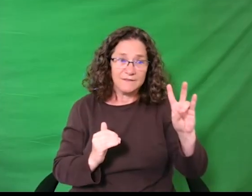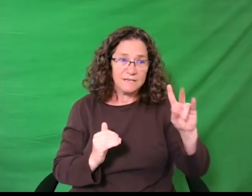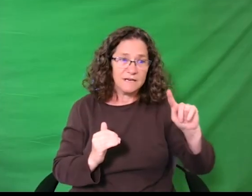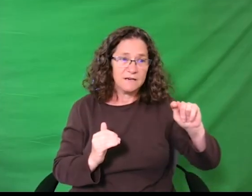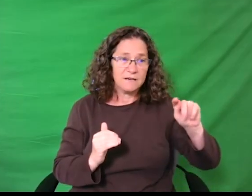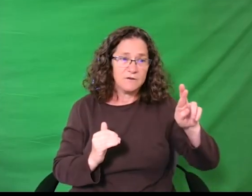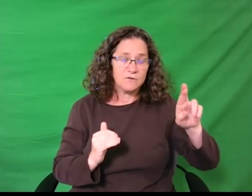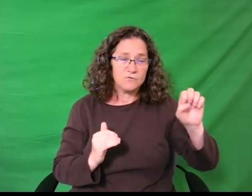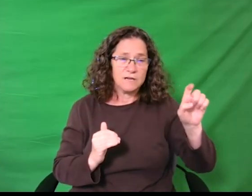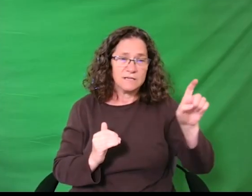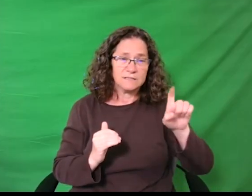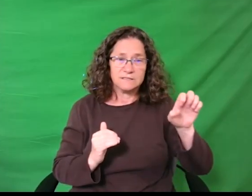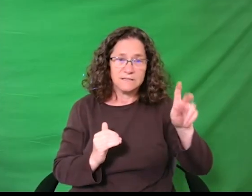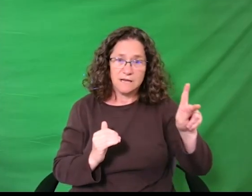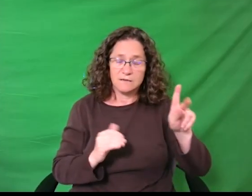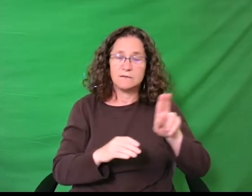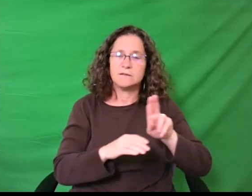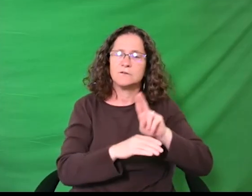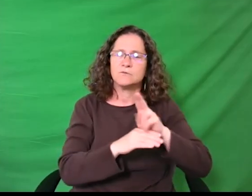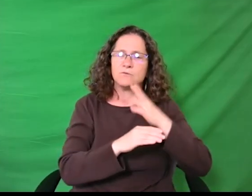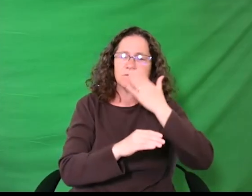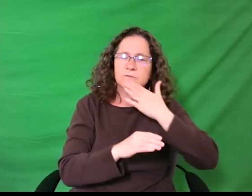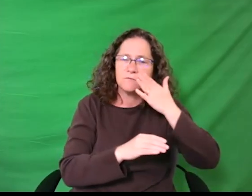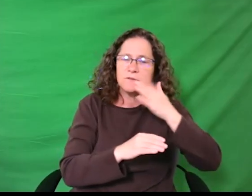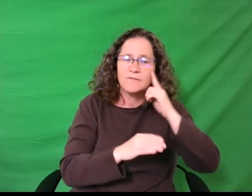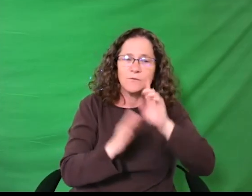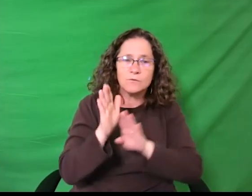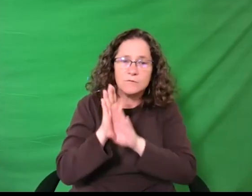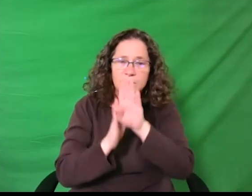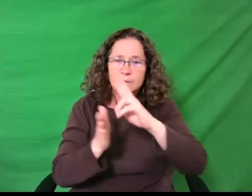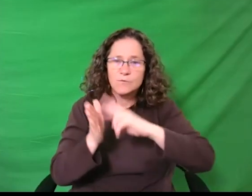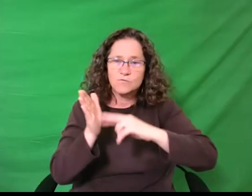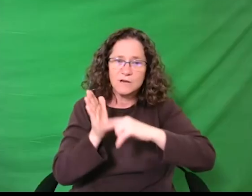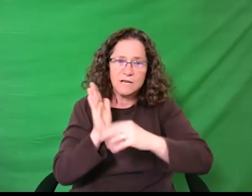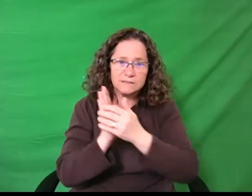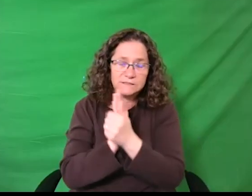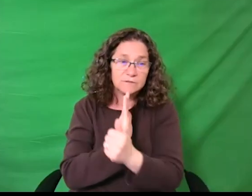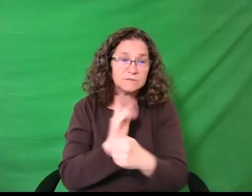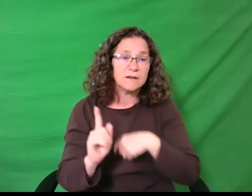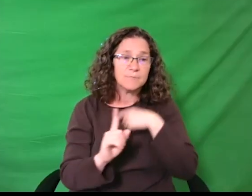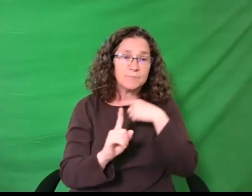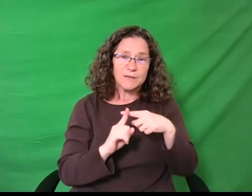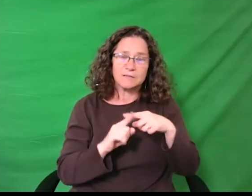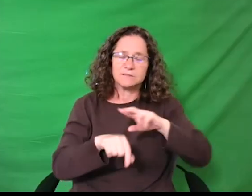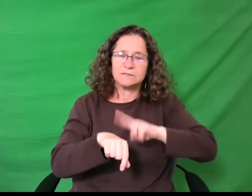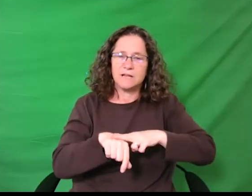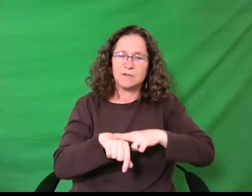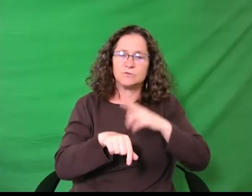about using cued speech for the development of reading skills. And we've also included the National Speech Association